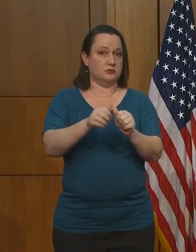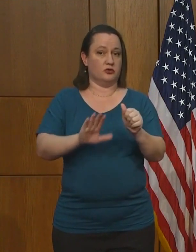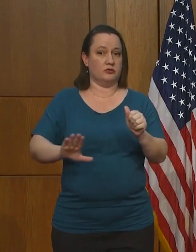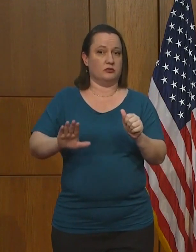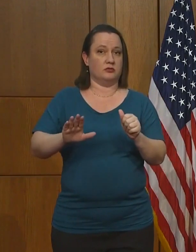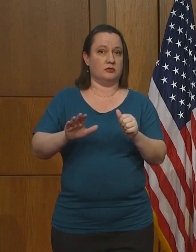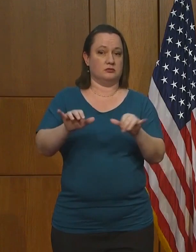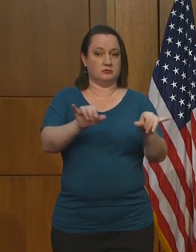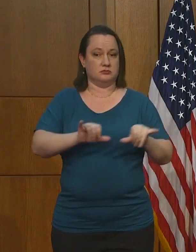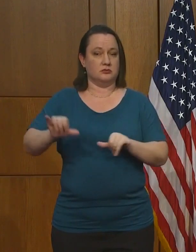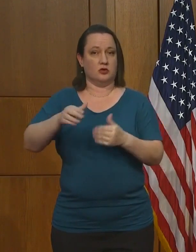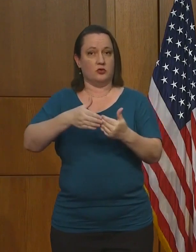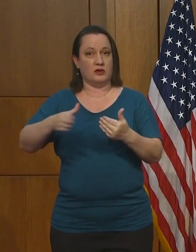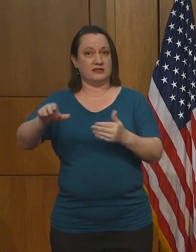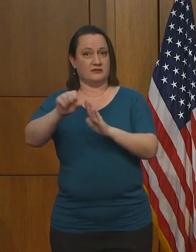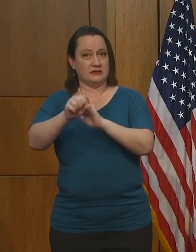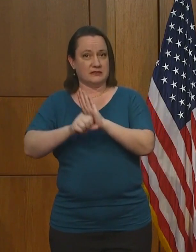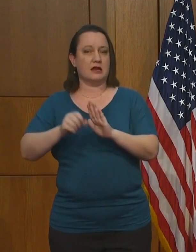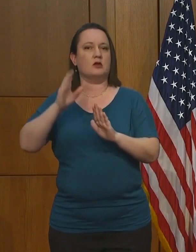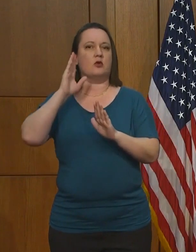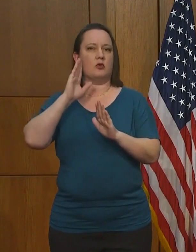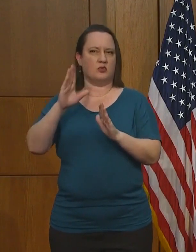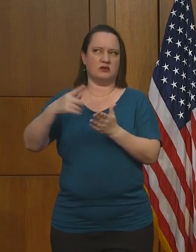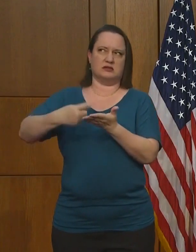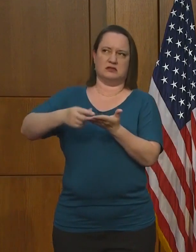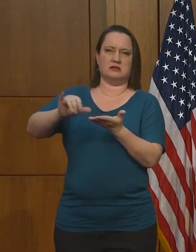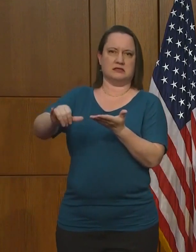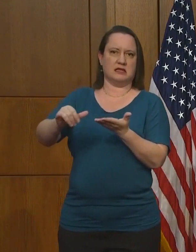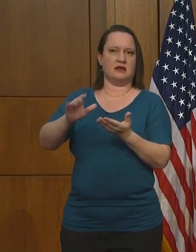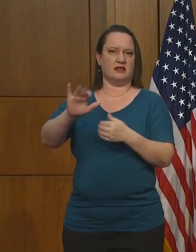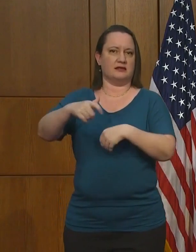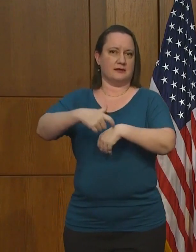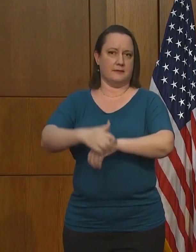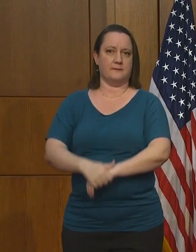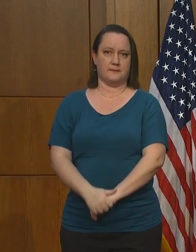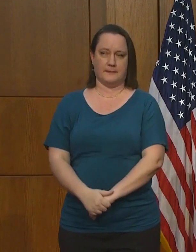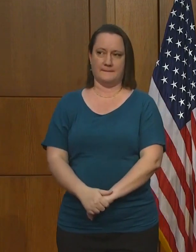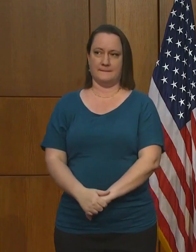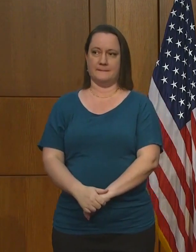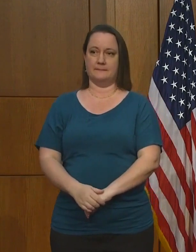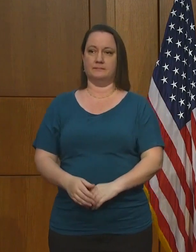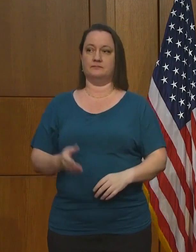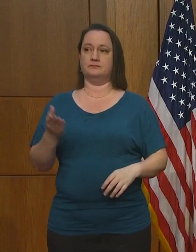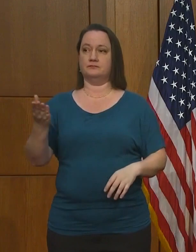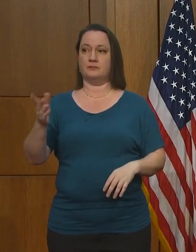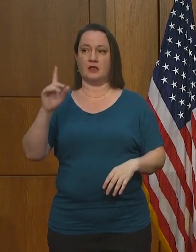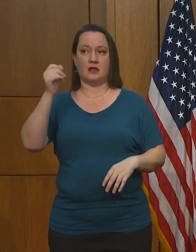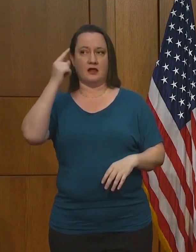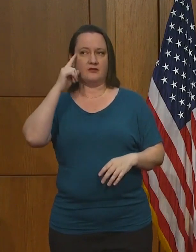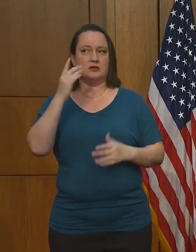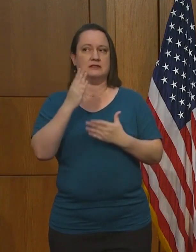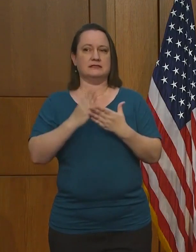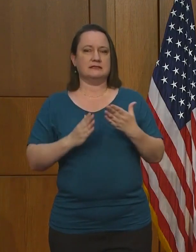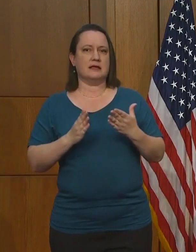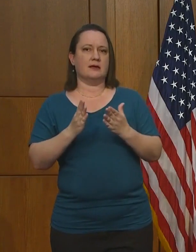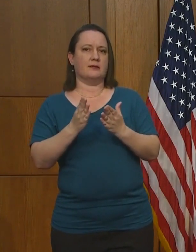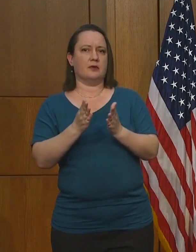MOVING INTO- THE FACE WITH THE REST OF THE STATE AND OBVIOUSLY WE'LL HAVE THAT DISCUSSION.